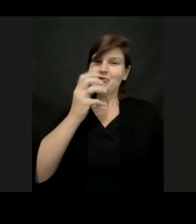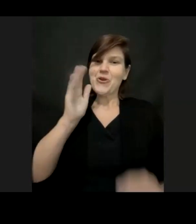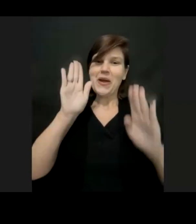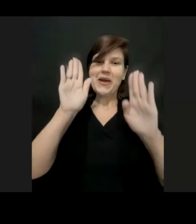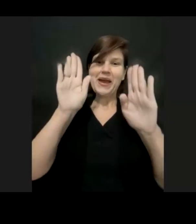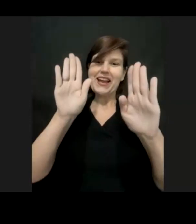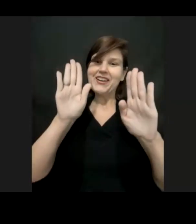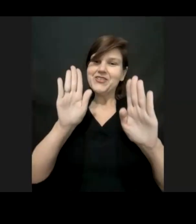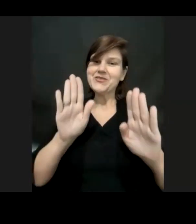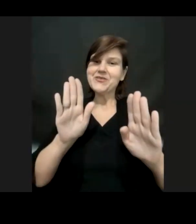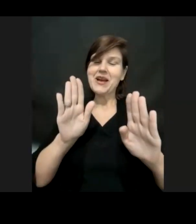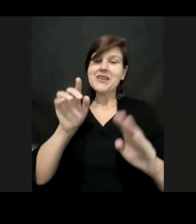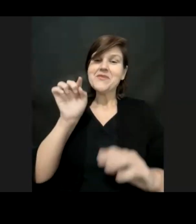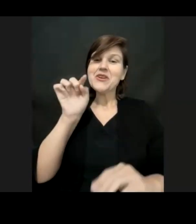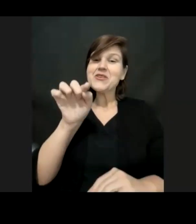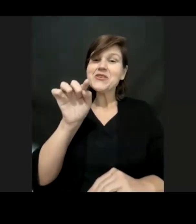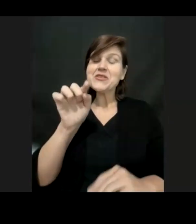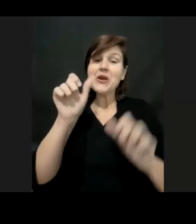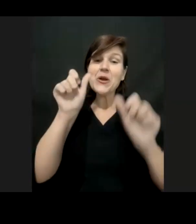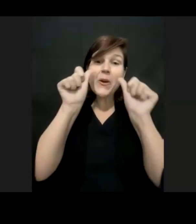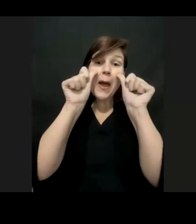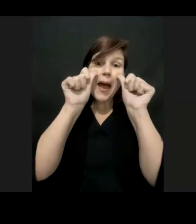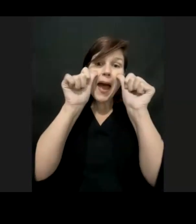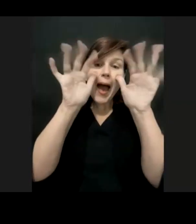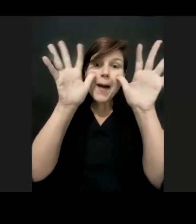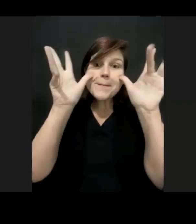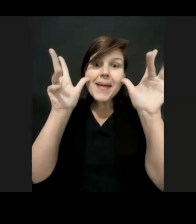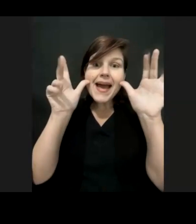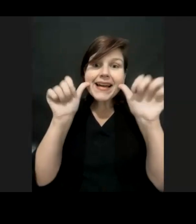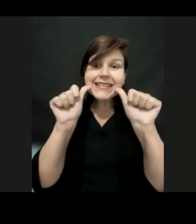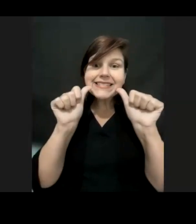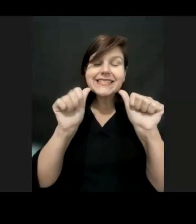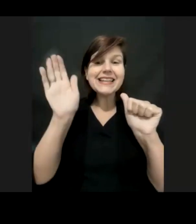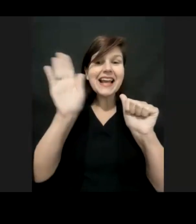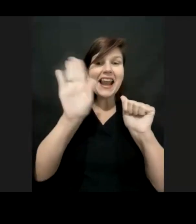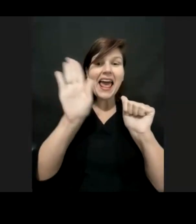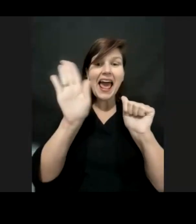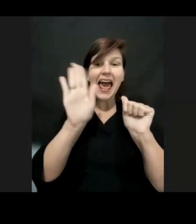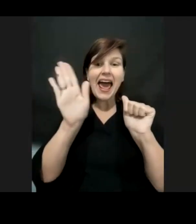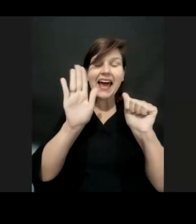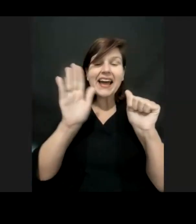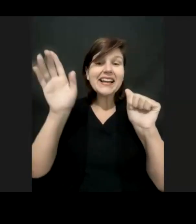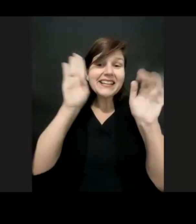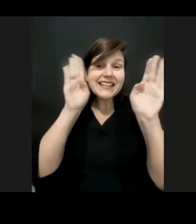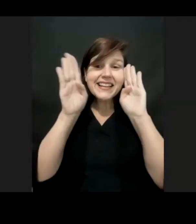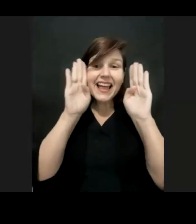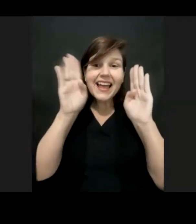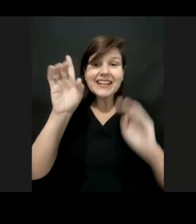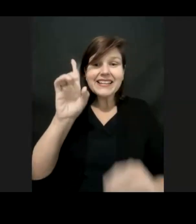We think you’re amazing! ∂ ∂ David! Yeah, hip-hip-hooray for David!